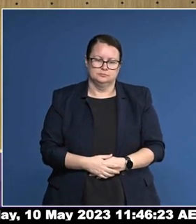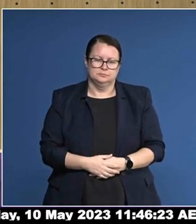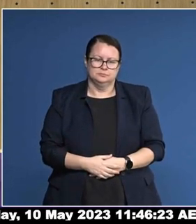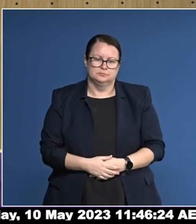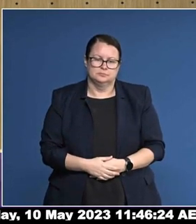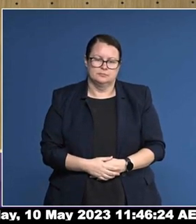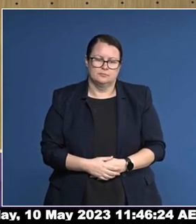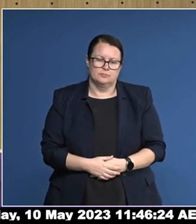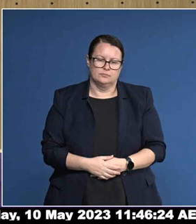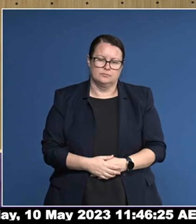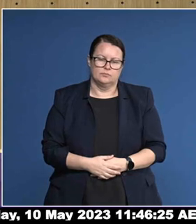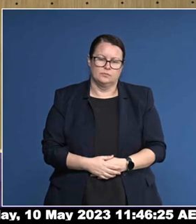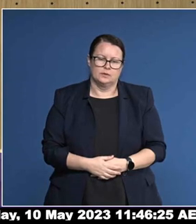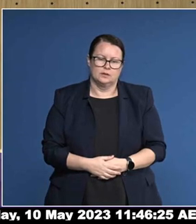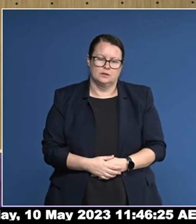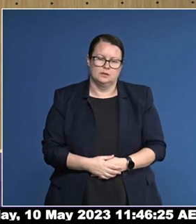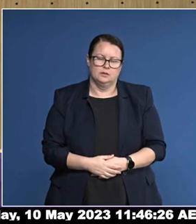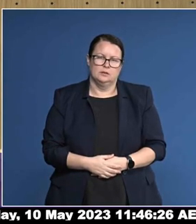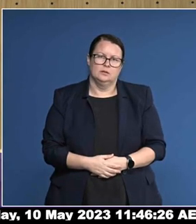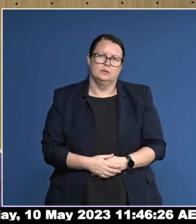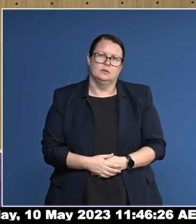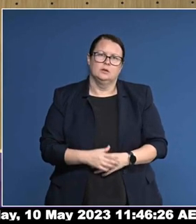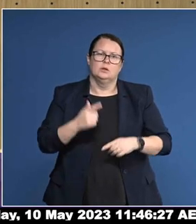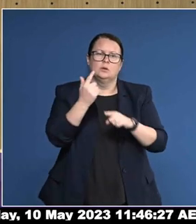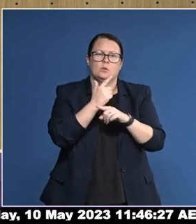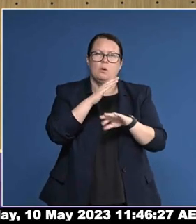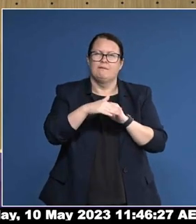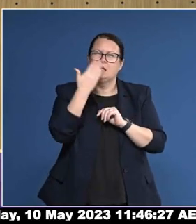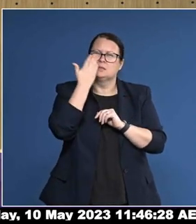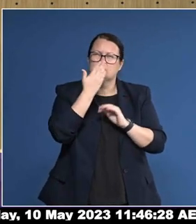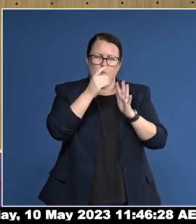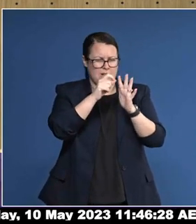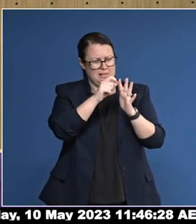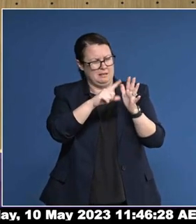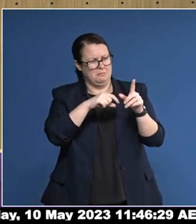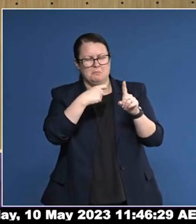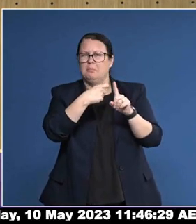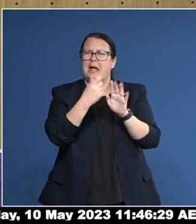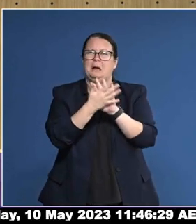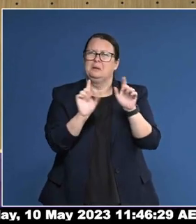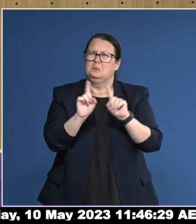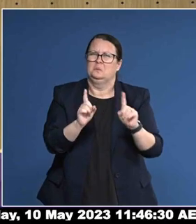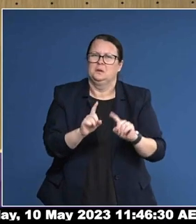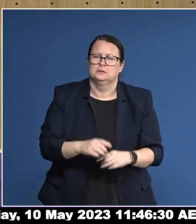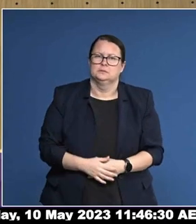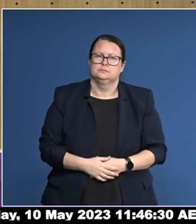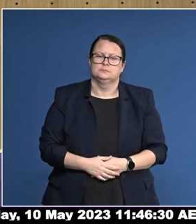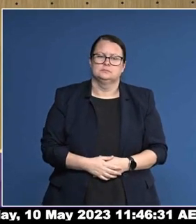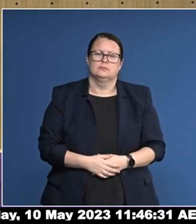MS McMILLAN: And you talk about school packs. What were they? MS STEVENSON: So they were the curriculum materials, the lesson plans